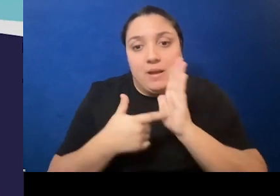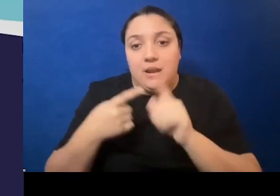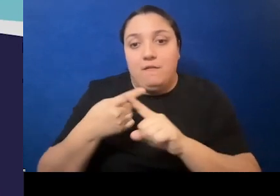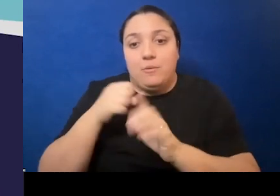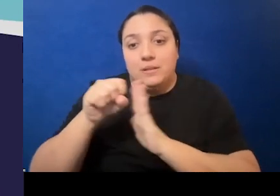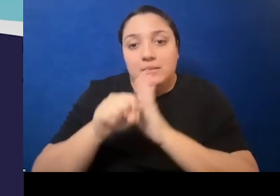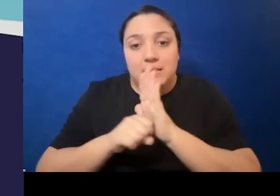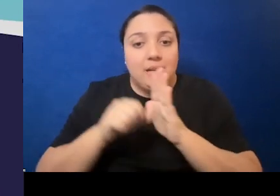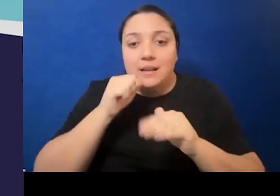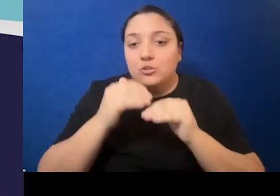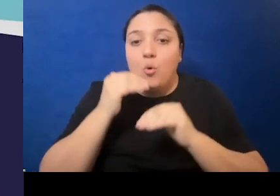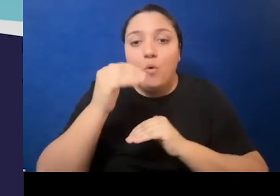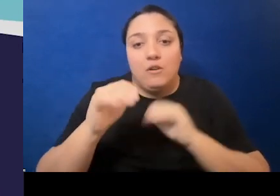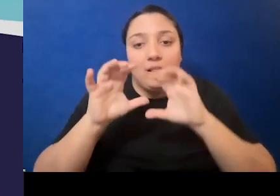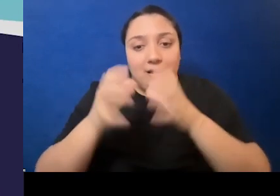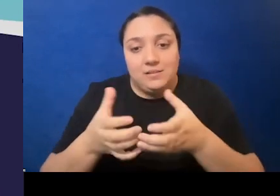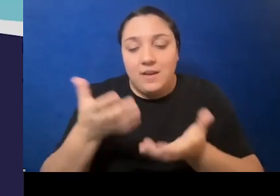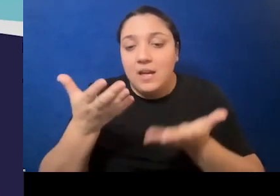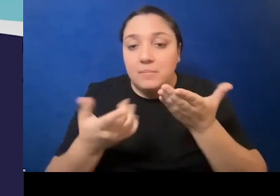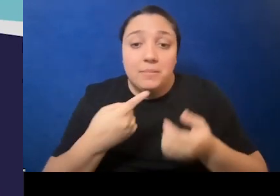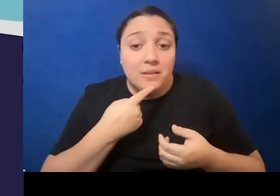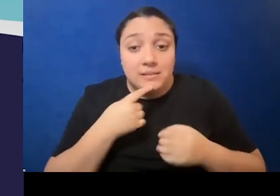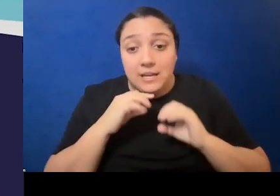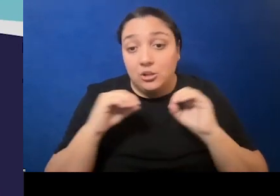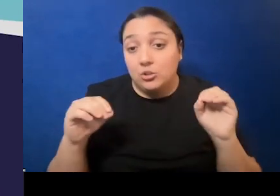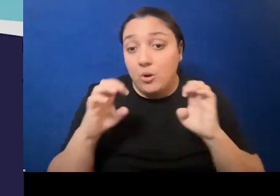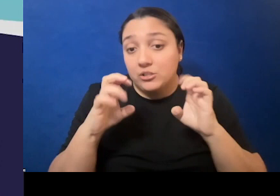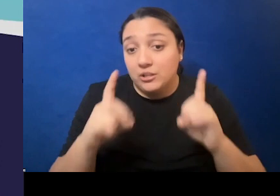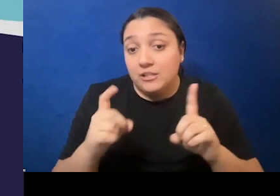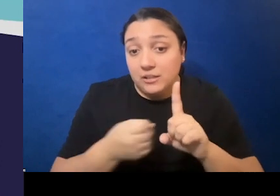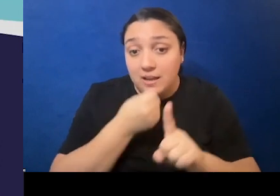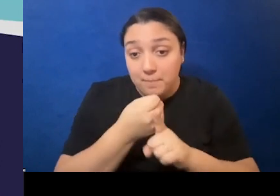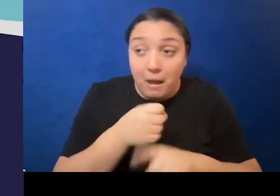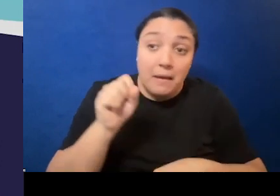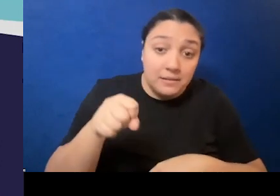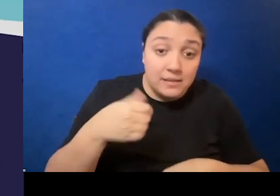BECAUSE THERE ARE MAN MANDATES